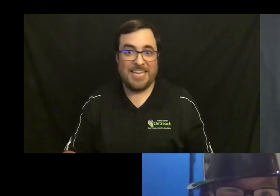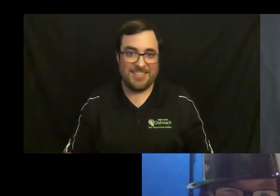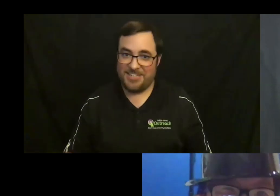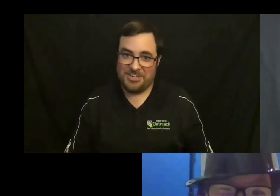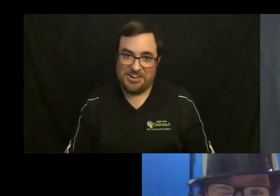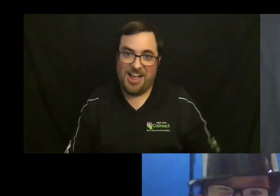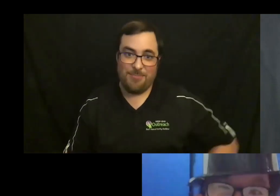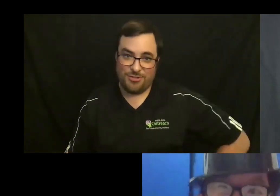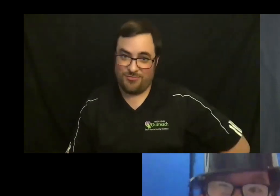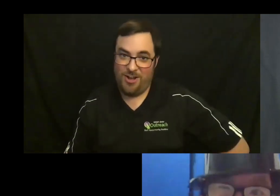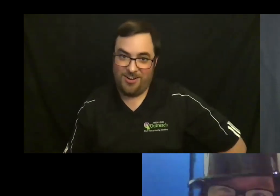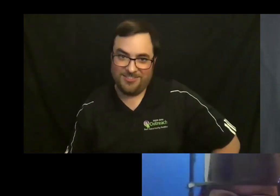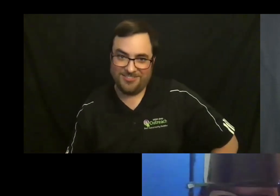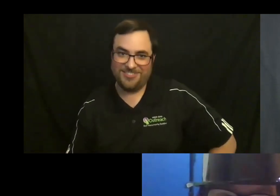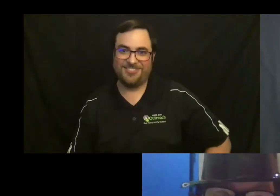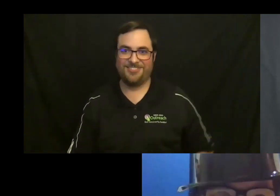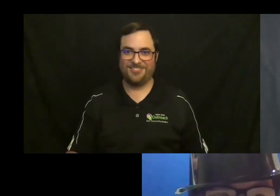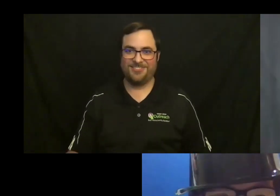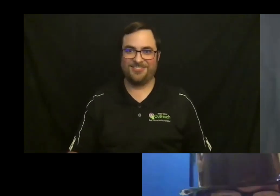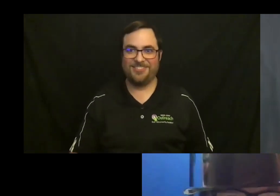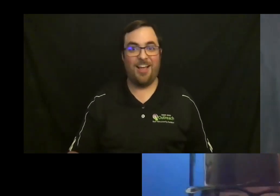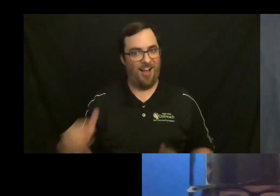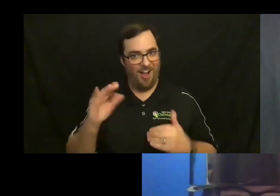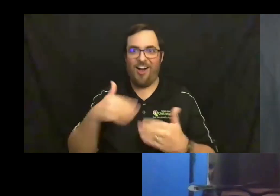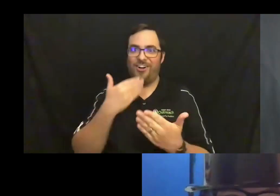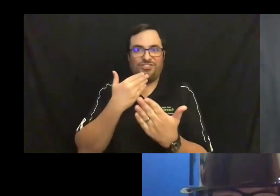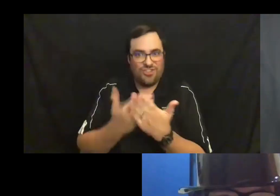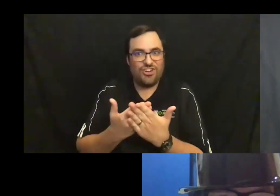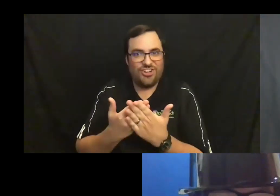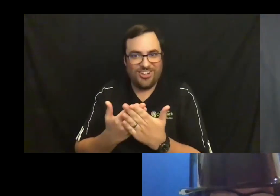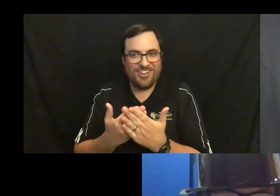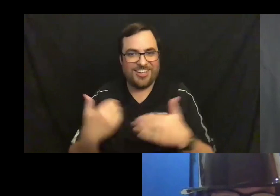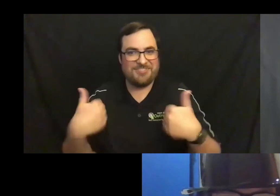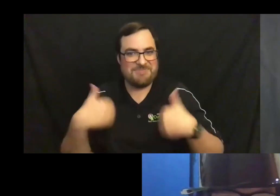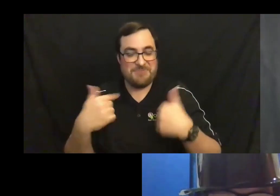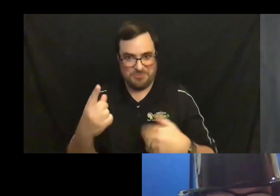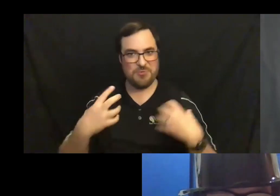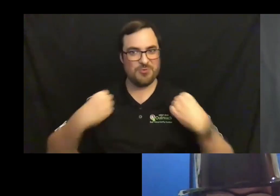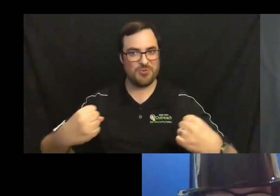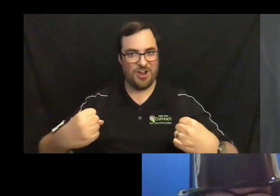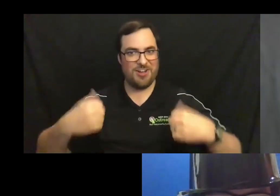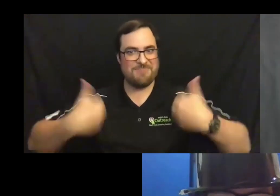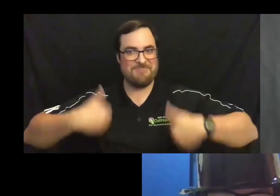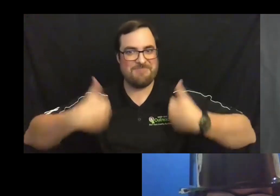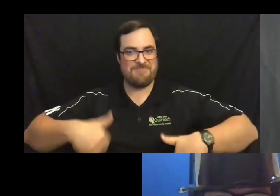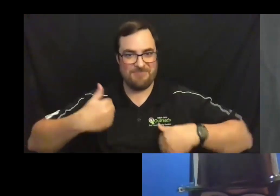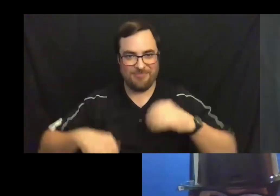Marian: It didn't hurt. I'm strong. Jen: That's good. I'm glad it didn't hurt you.